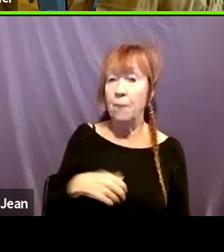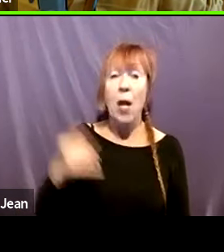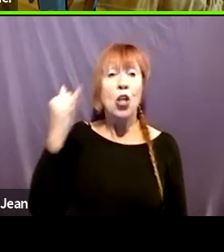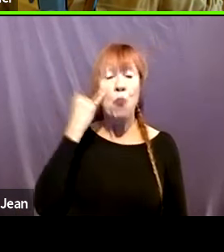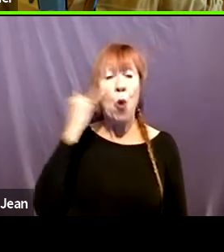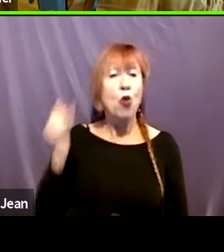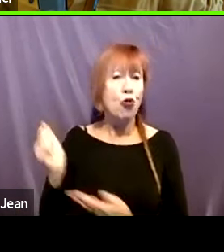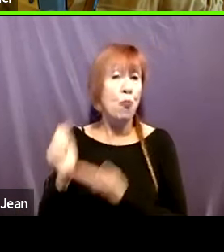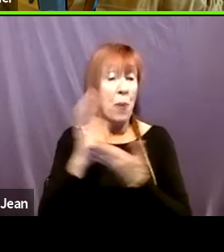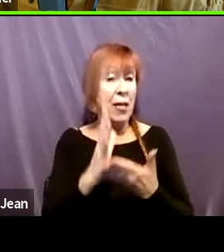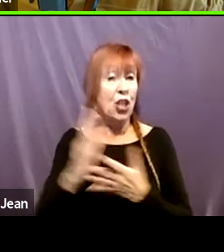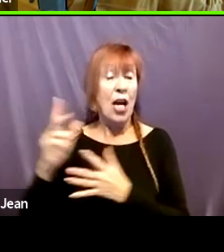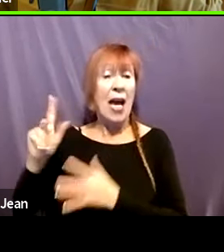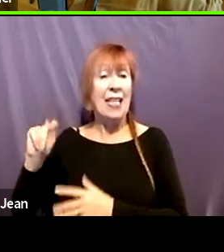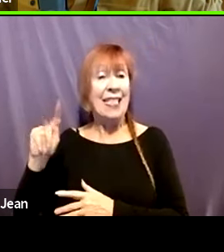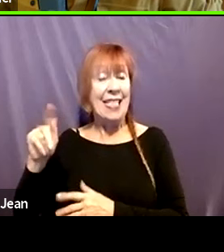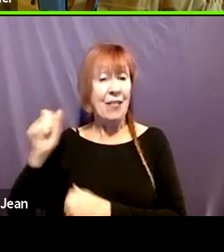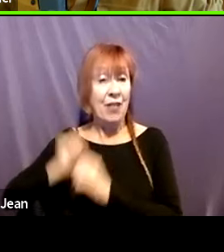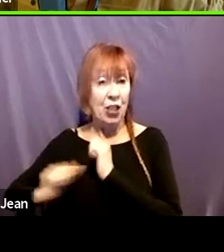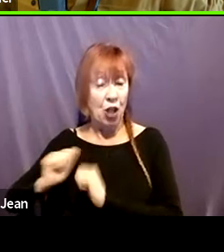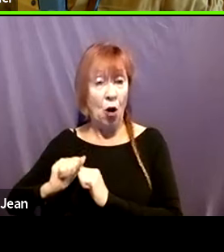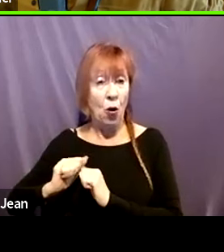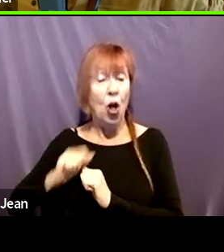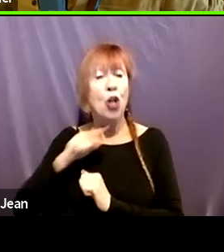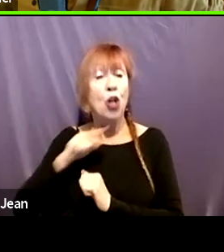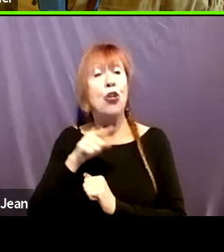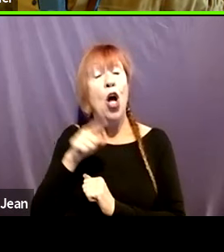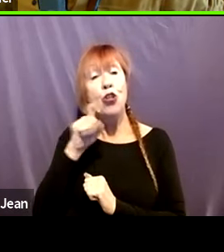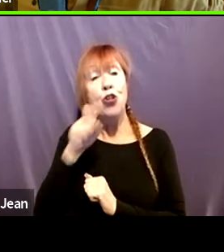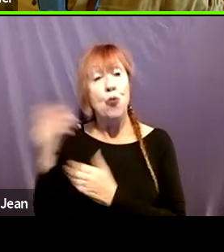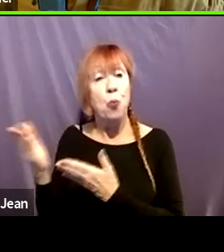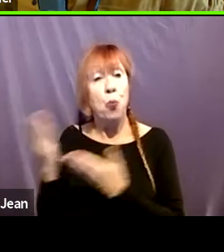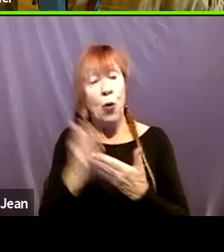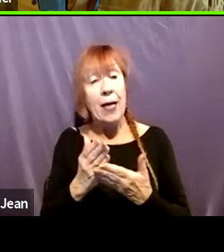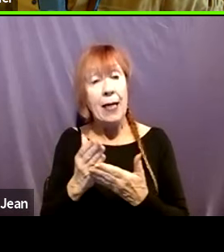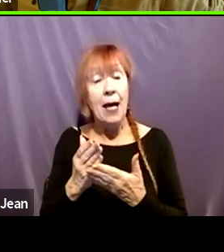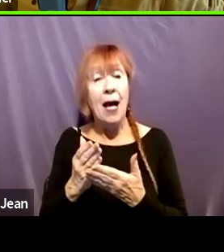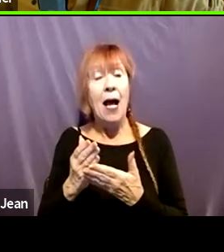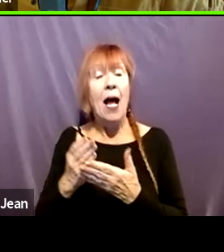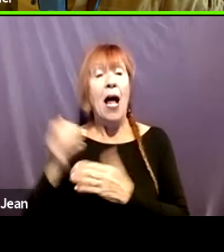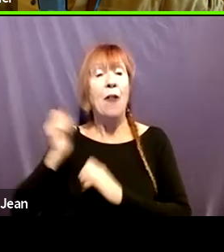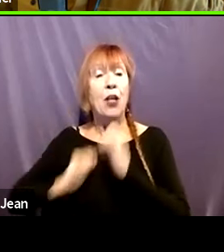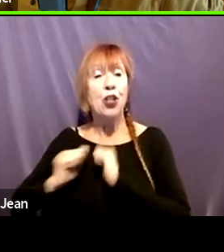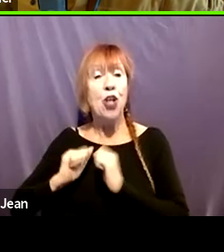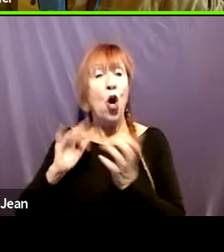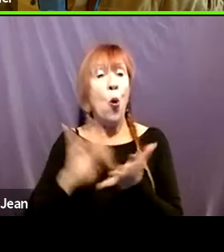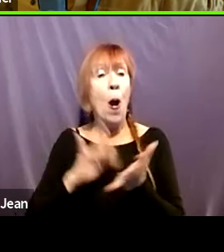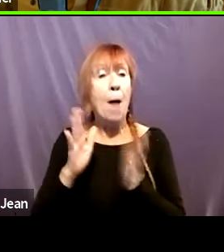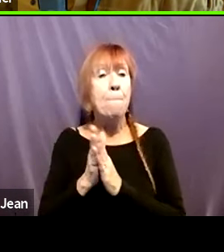do you bring a show bible to your pitch, and how many seasons should the bible be built out to?".